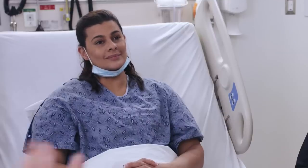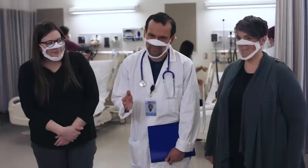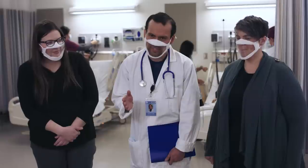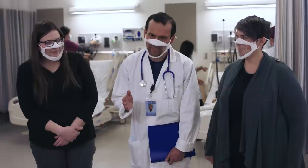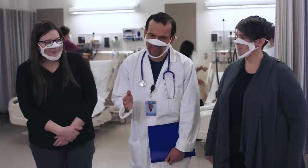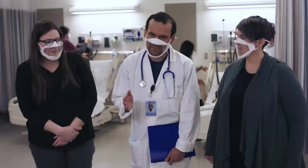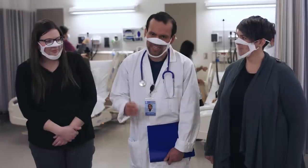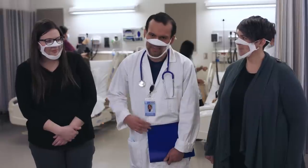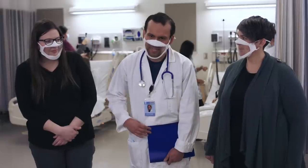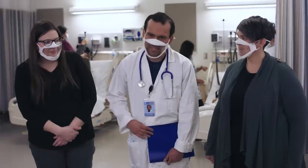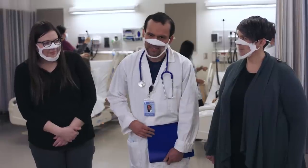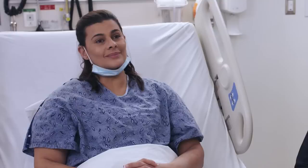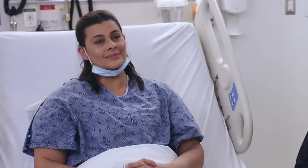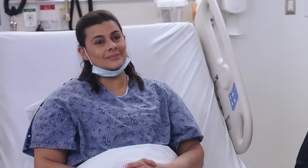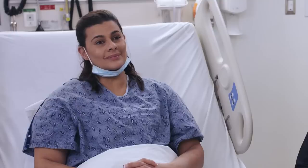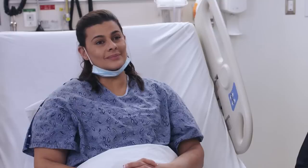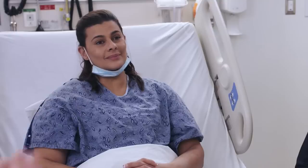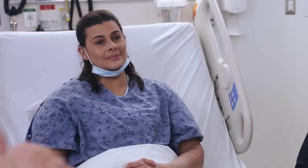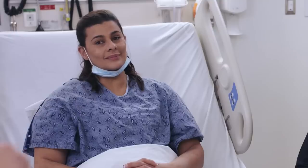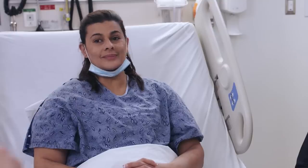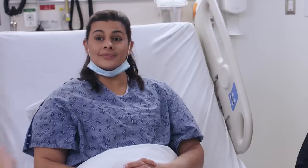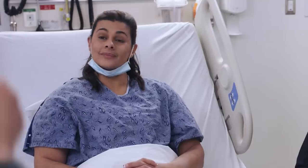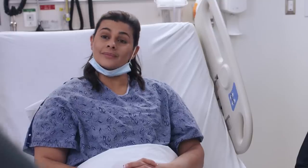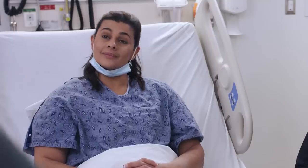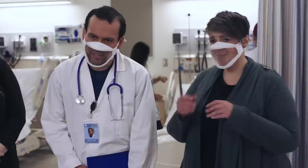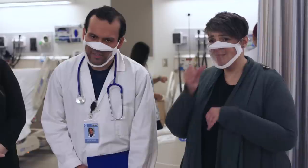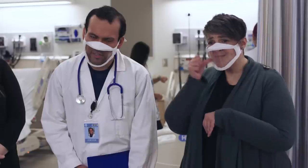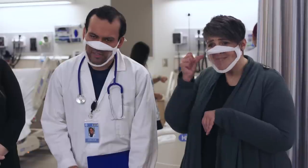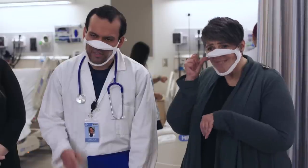Some Deaf people use ASL, so you will need to provide a hearing ASL interpreter.